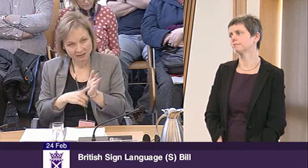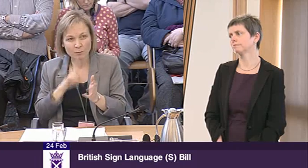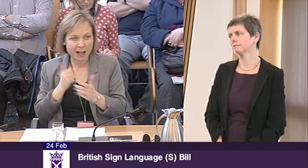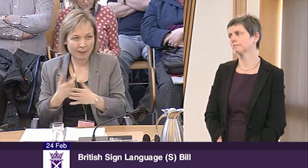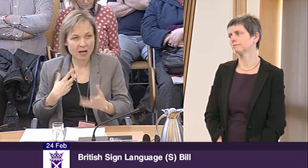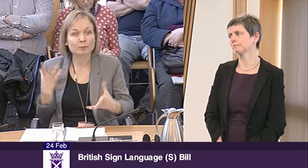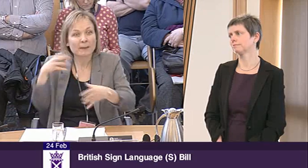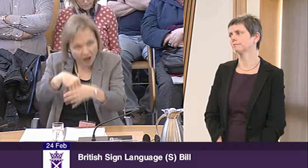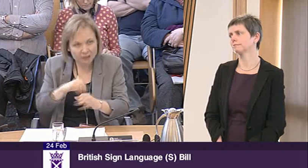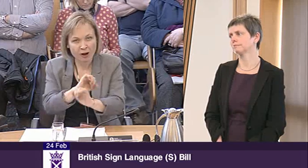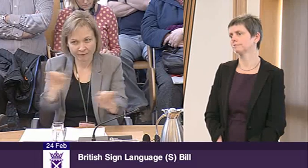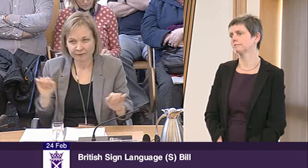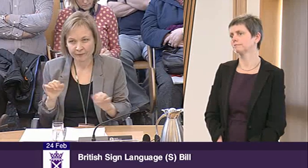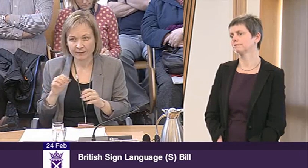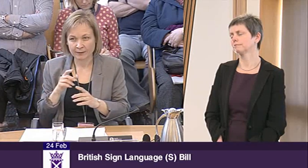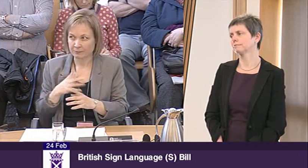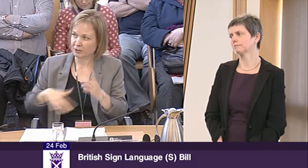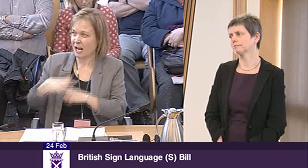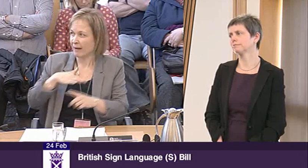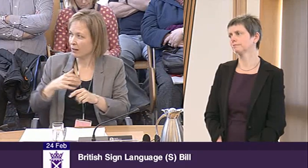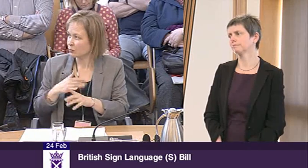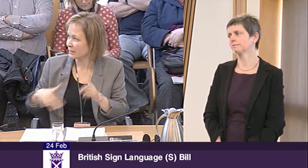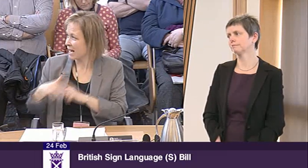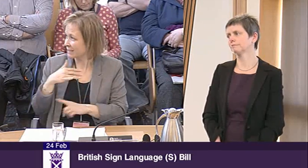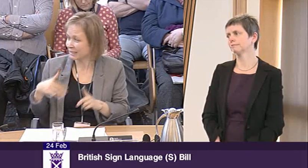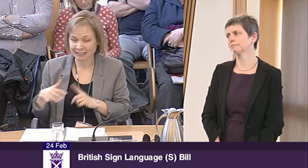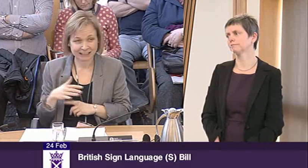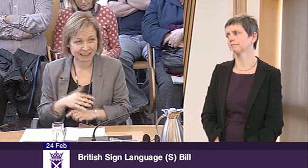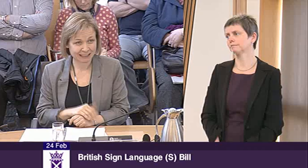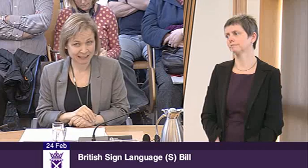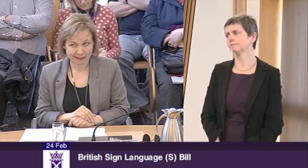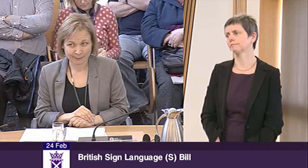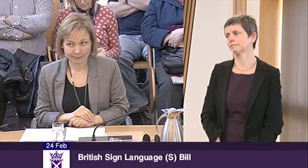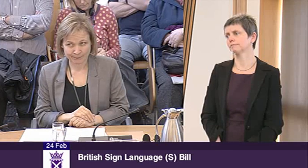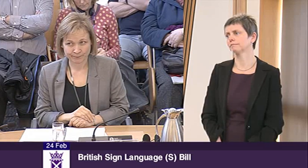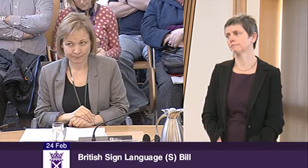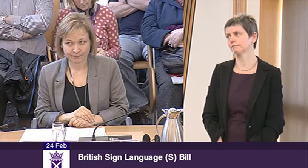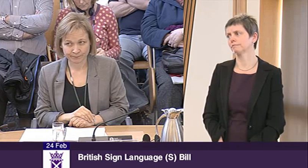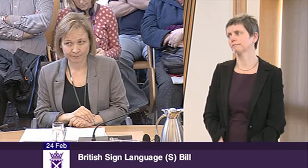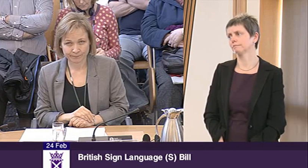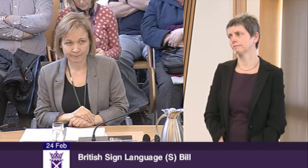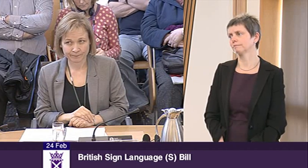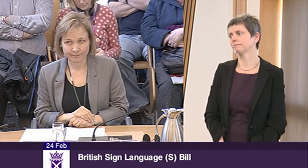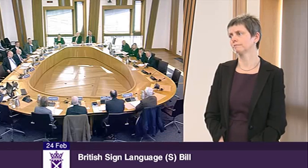Our hearing peers help us—they can sign—but in general society, we feel that BSL is very